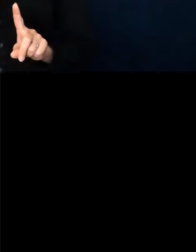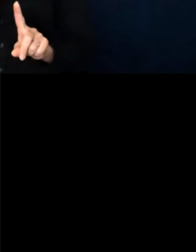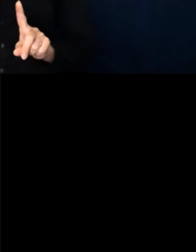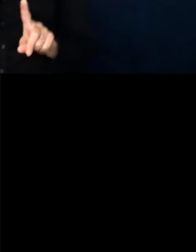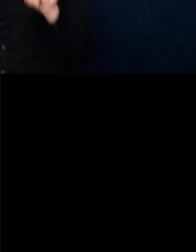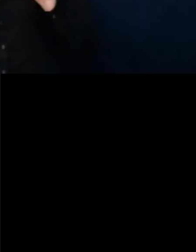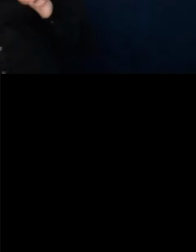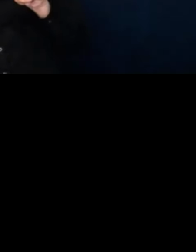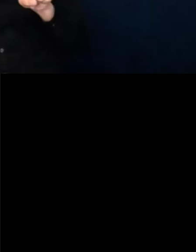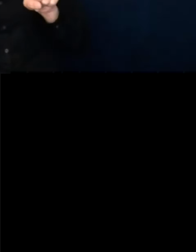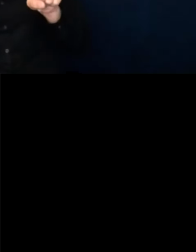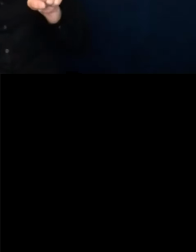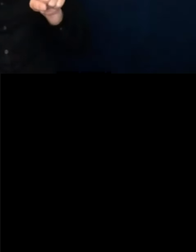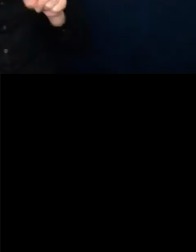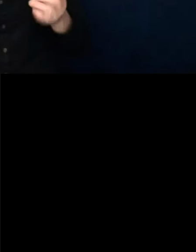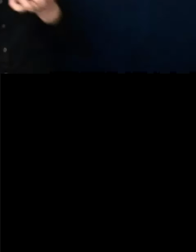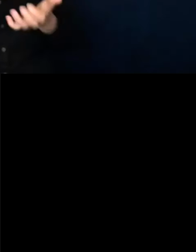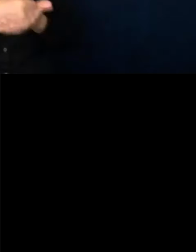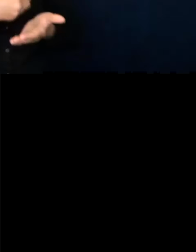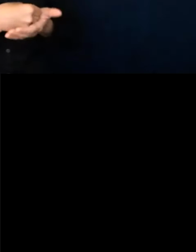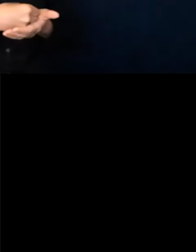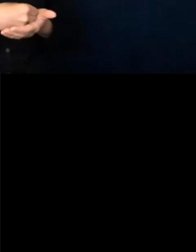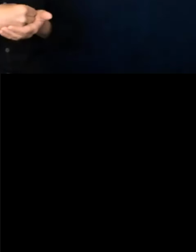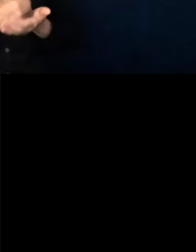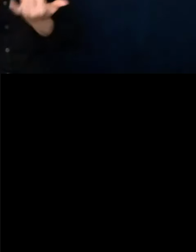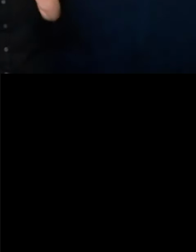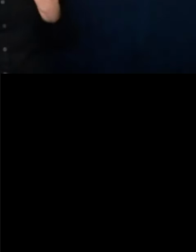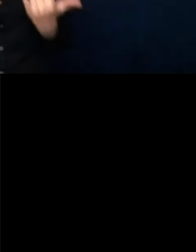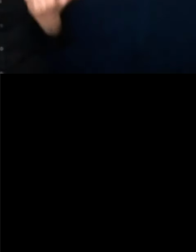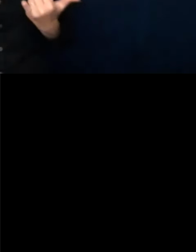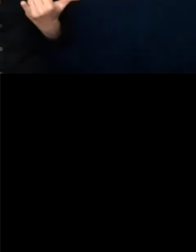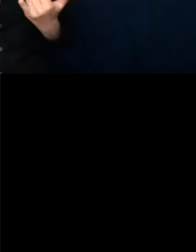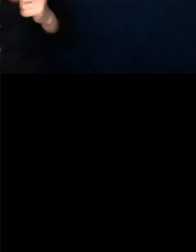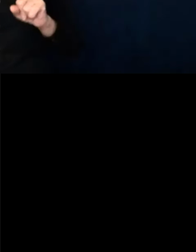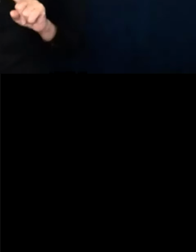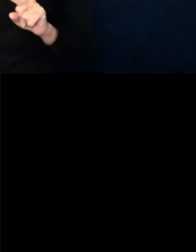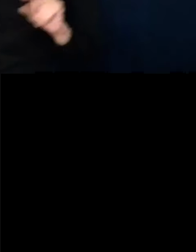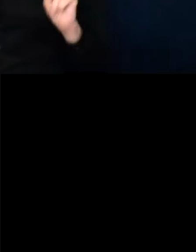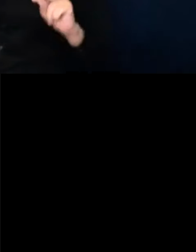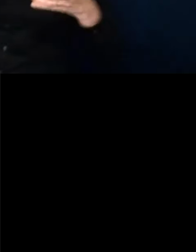So now, taking that away, for those who have been successful at getting grants,